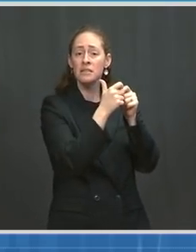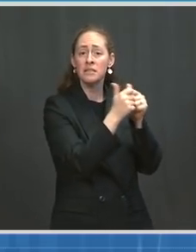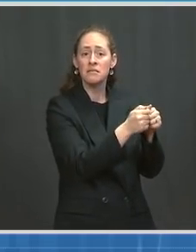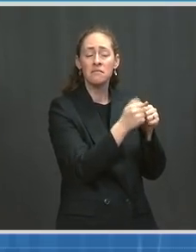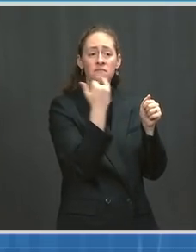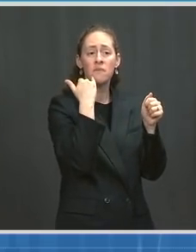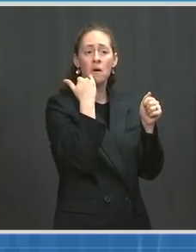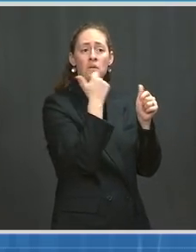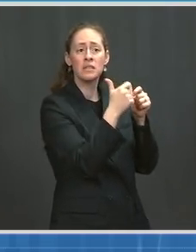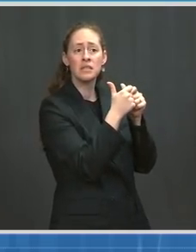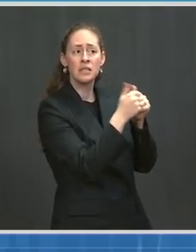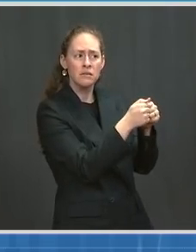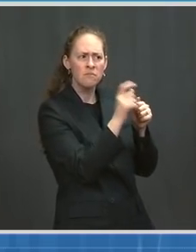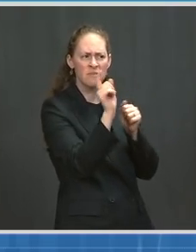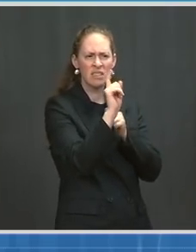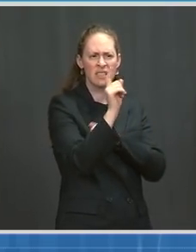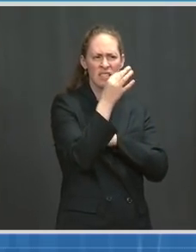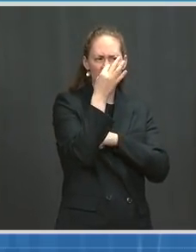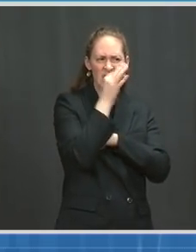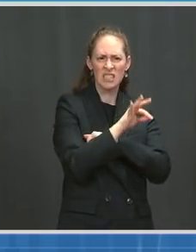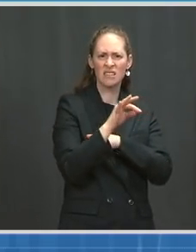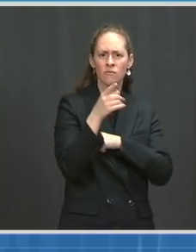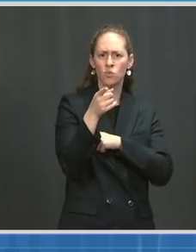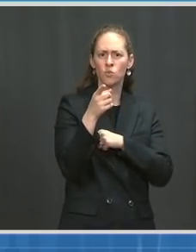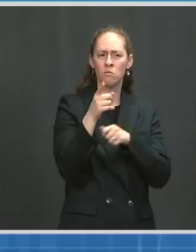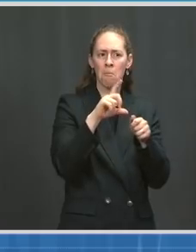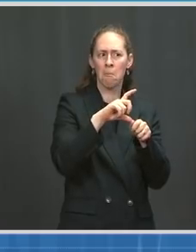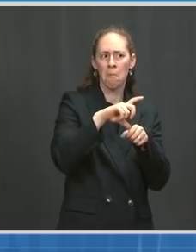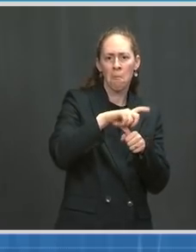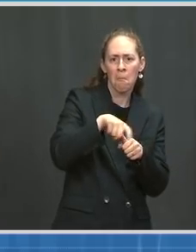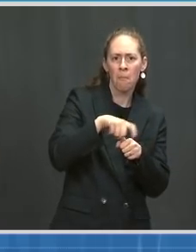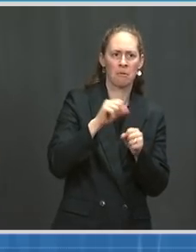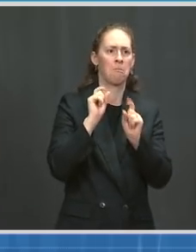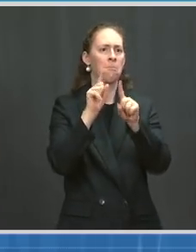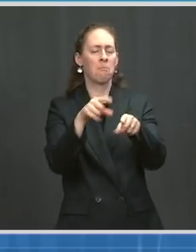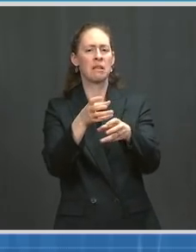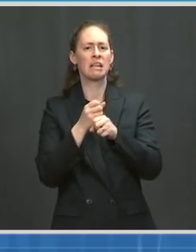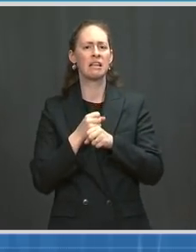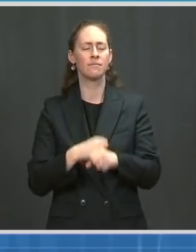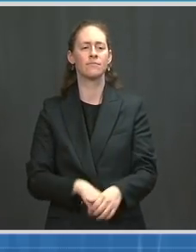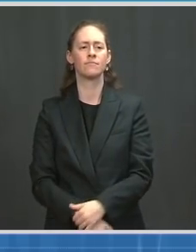and you can find available vaccines near you. So please reach out to your family and friends.